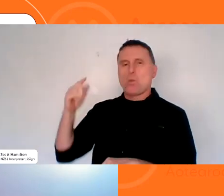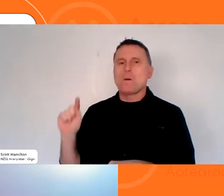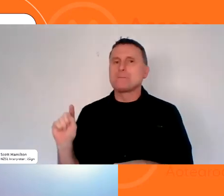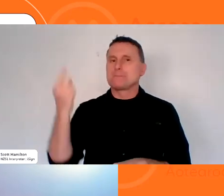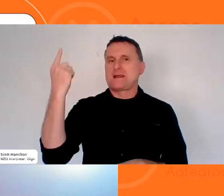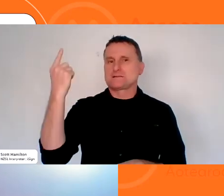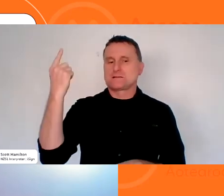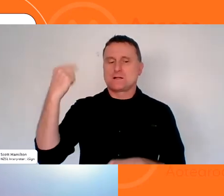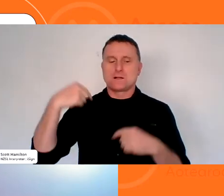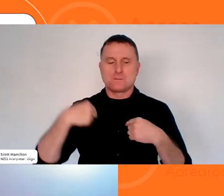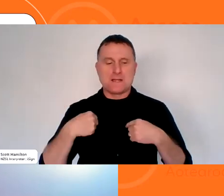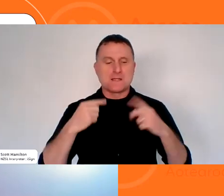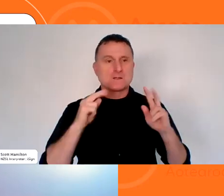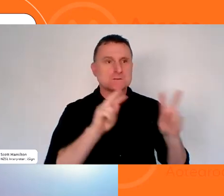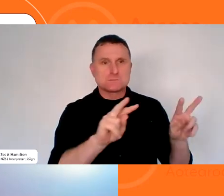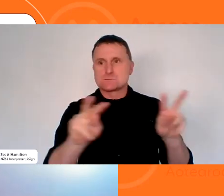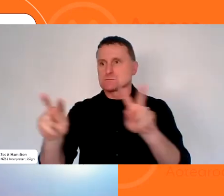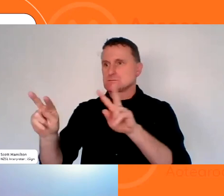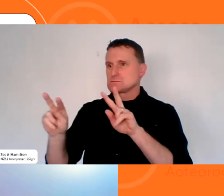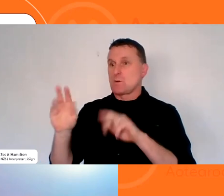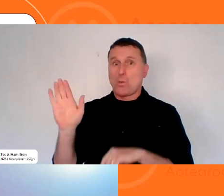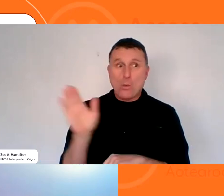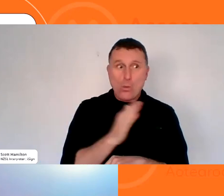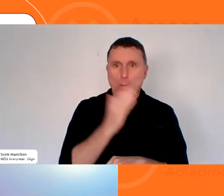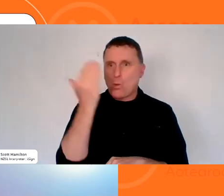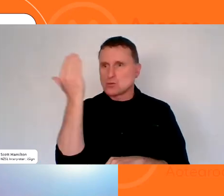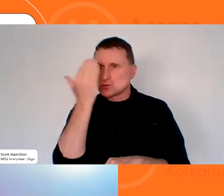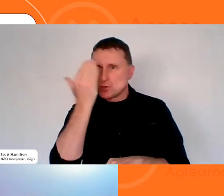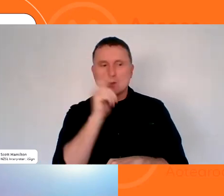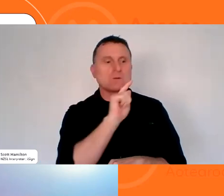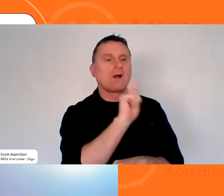school, every single part of the system had a different definition